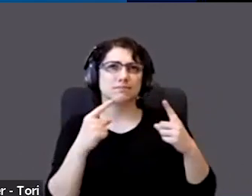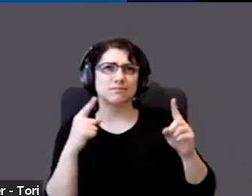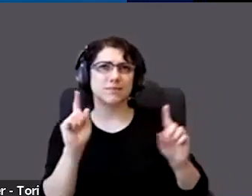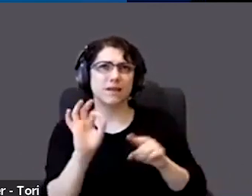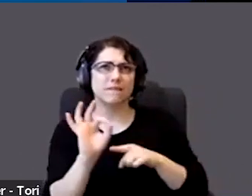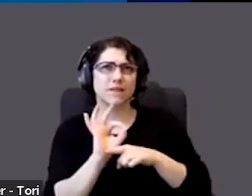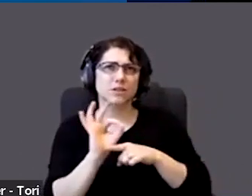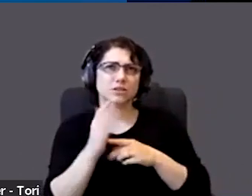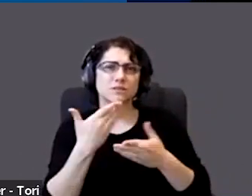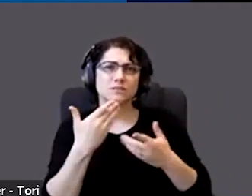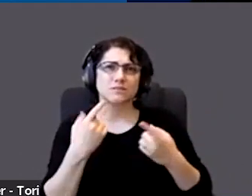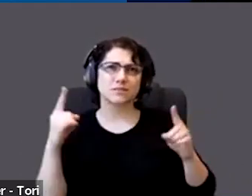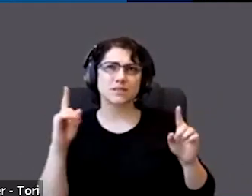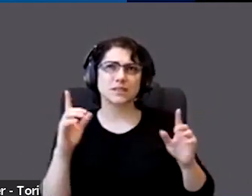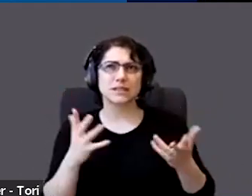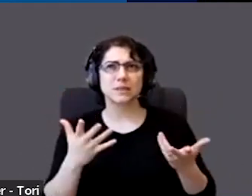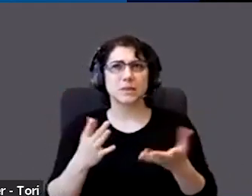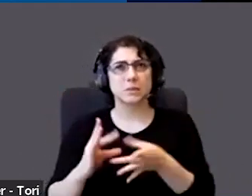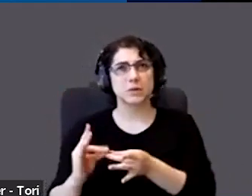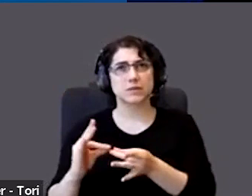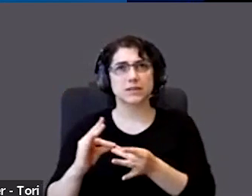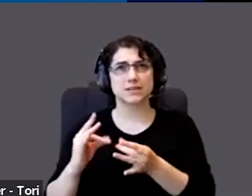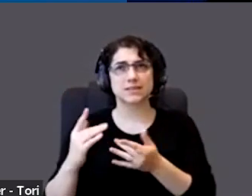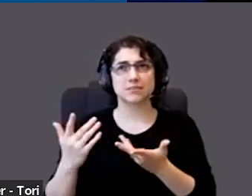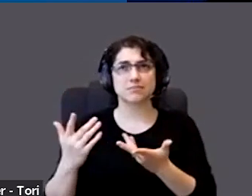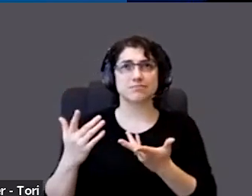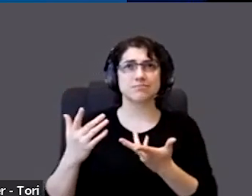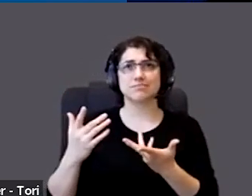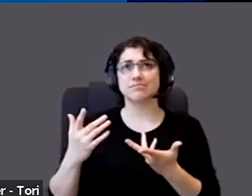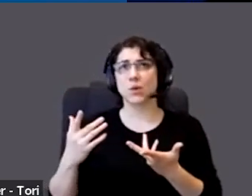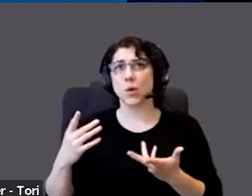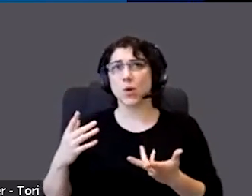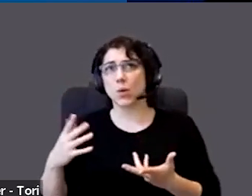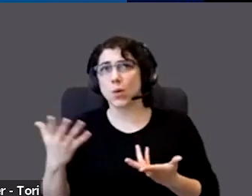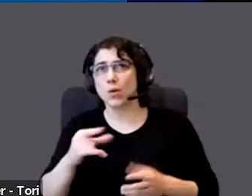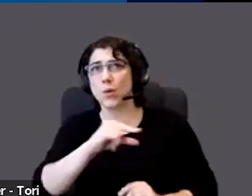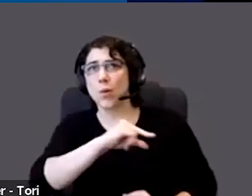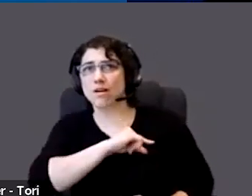to briefly mention some of the criteria that we might be looking for in these outside applicants.